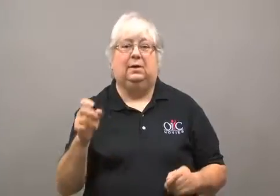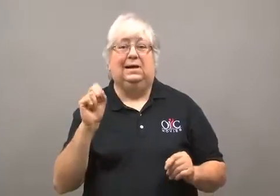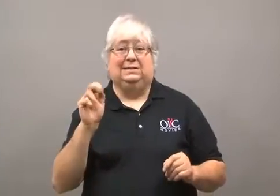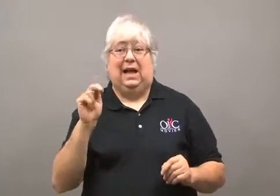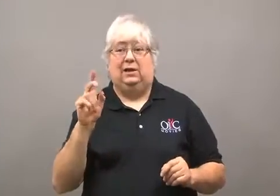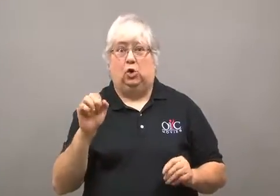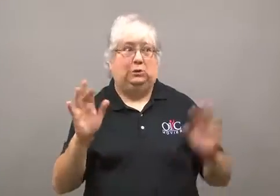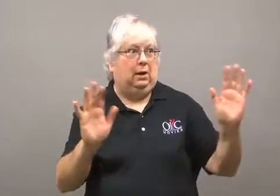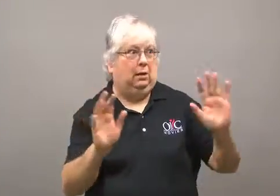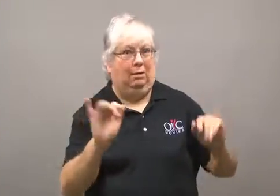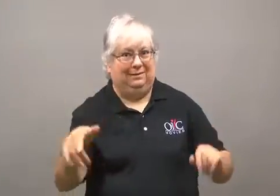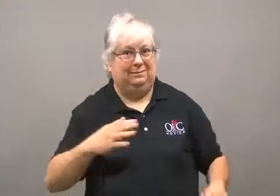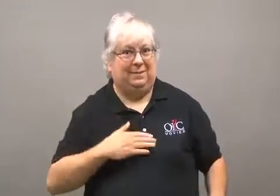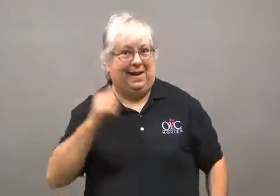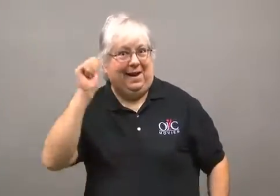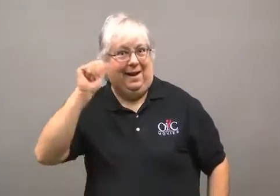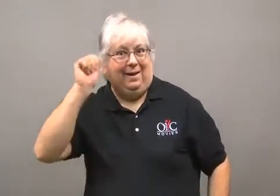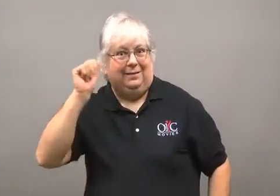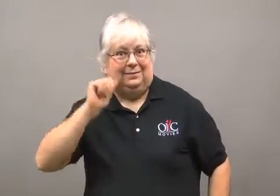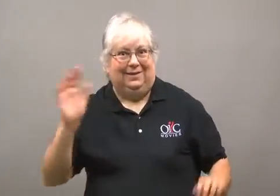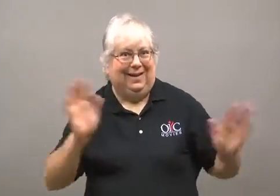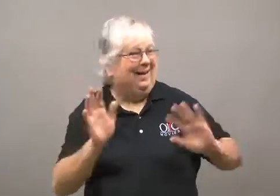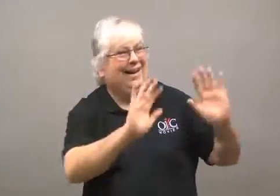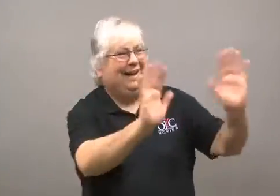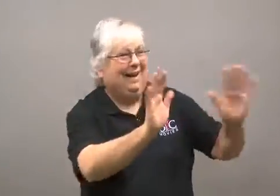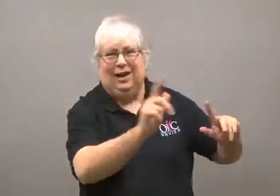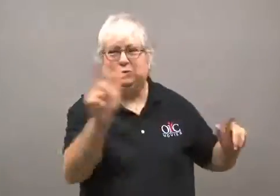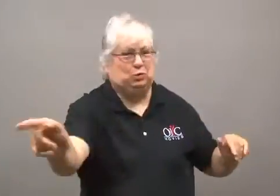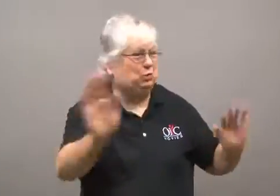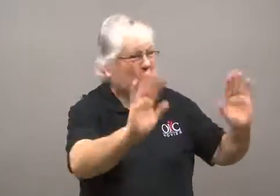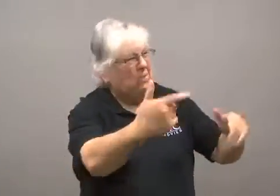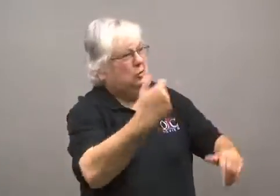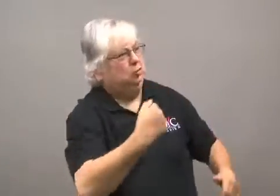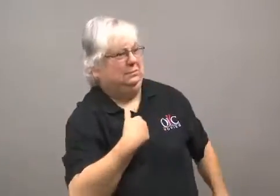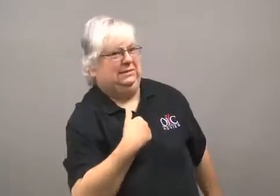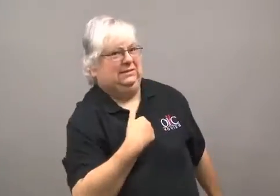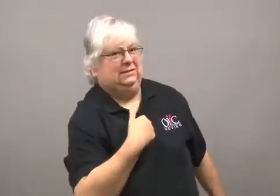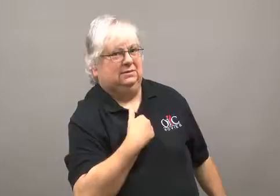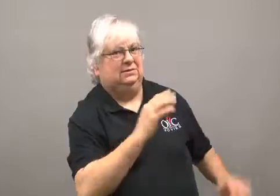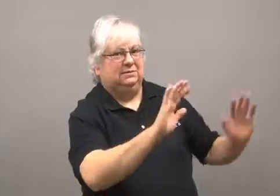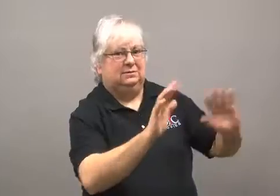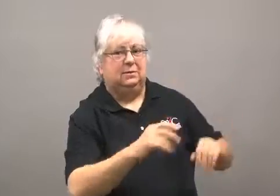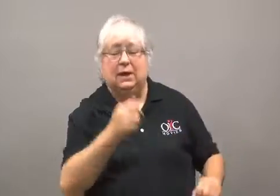She was Sanders' aunt, and he told Roof to shoot him instead.